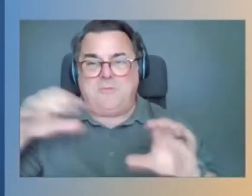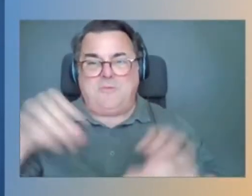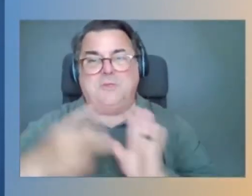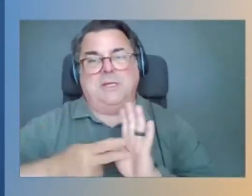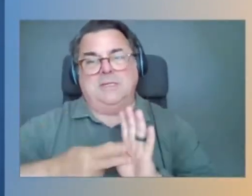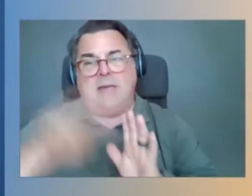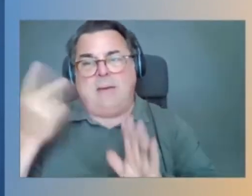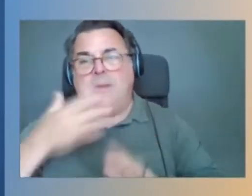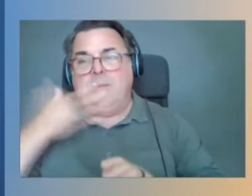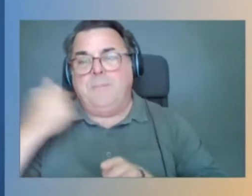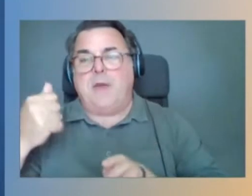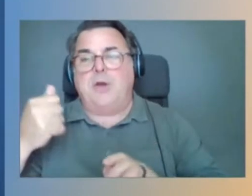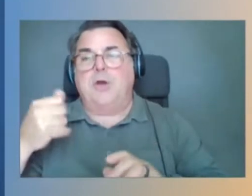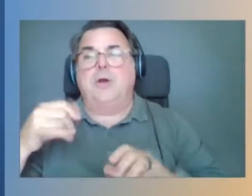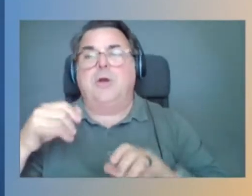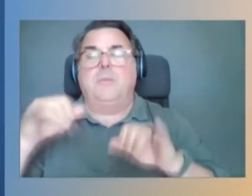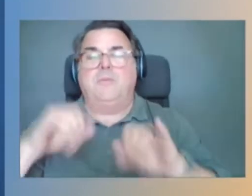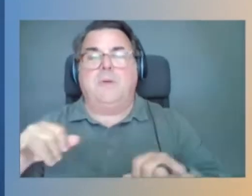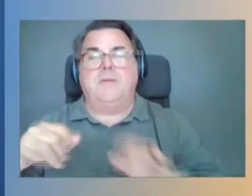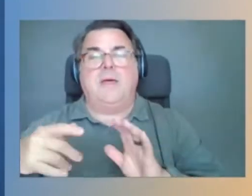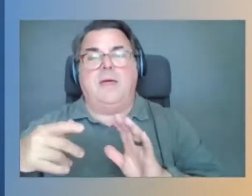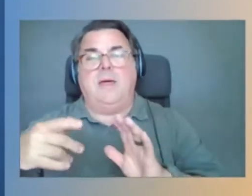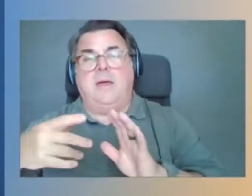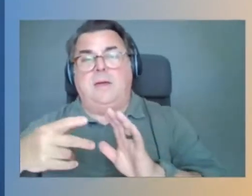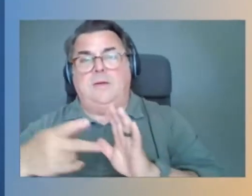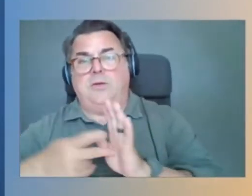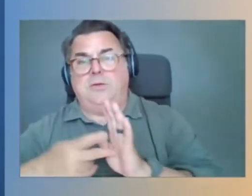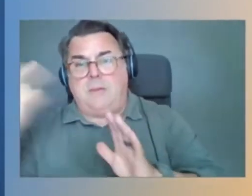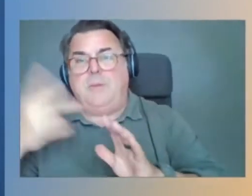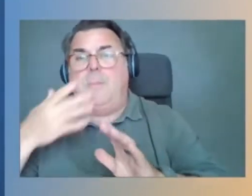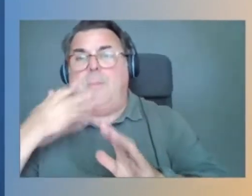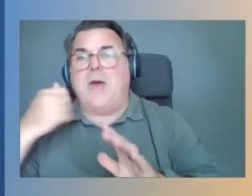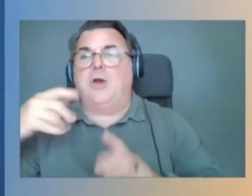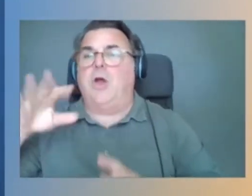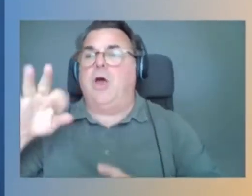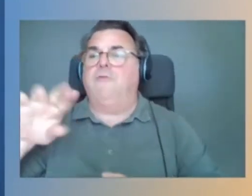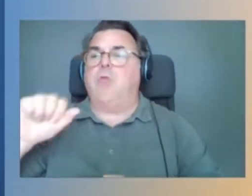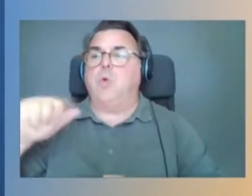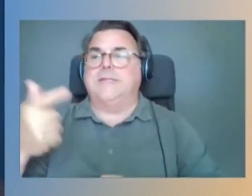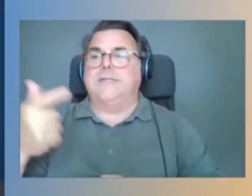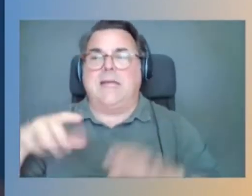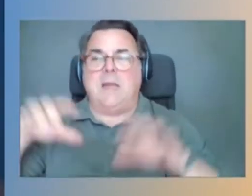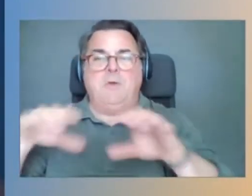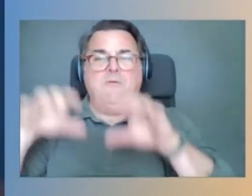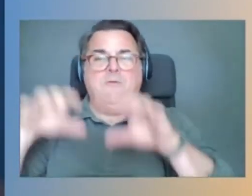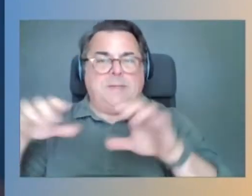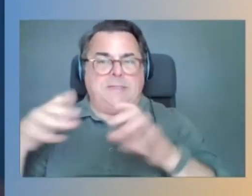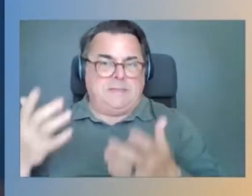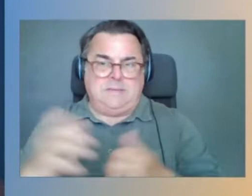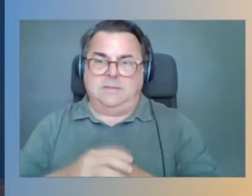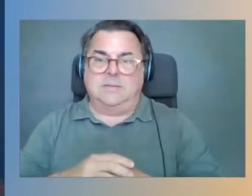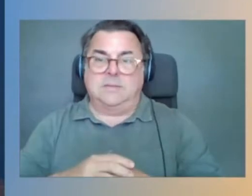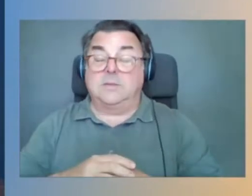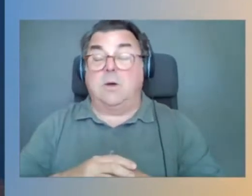and 2x better floating point performance as well. So, and not just that it's also